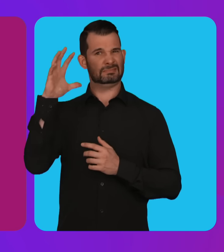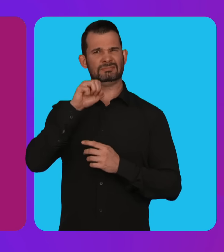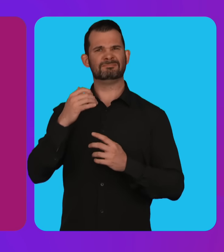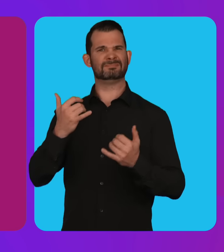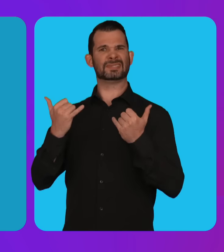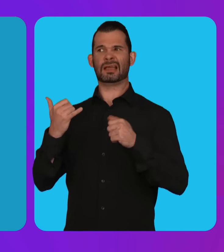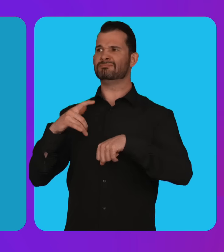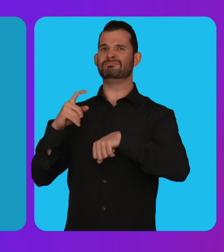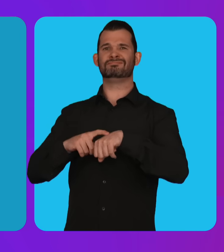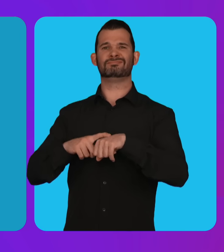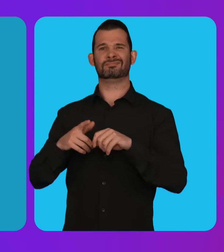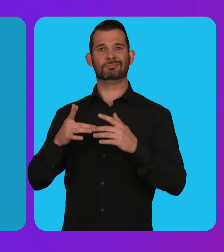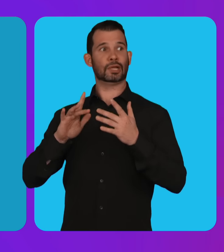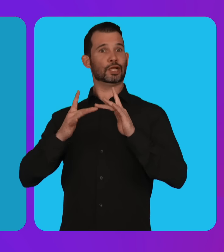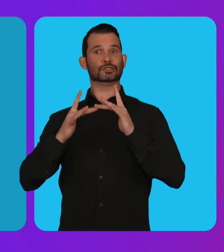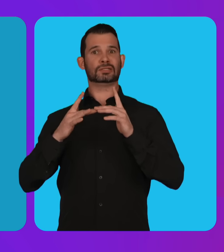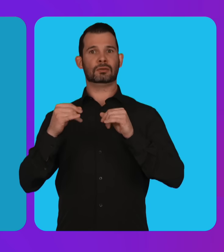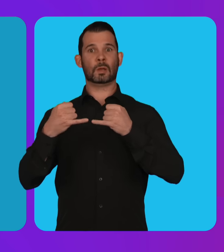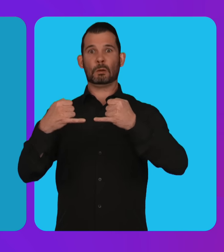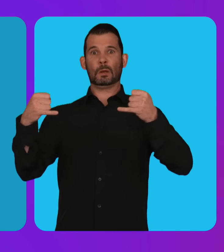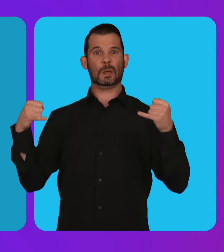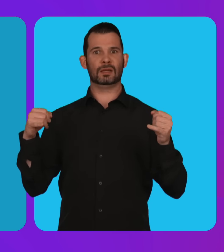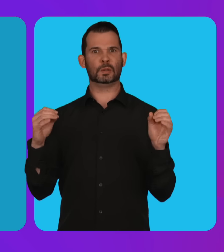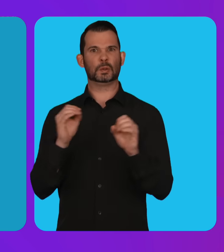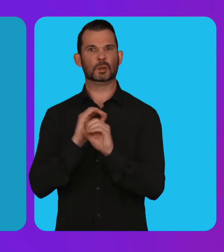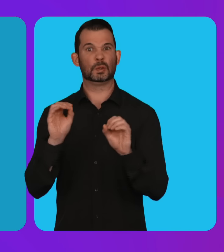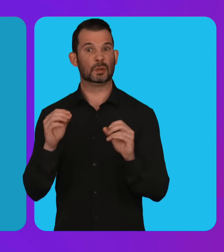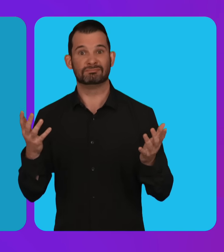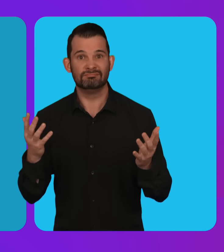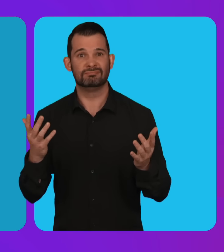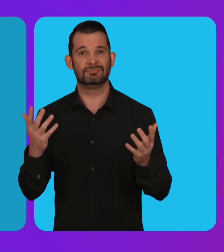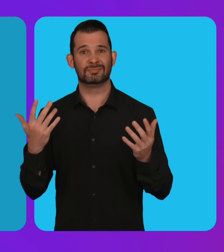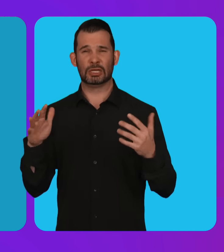I guess in the era of internet with no borders